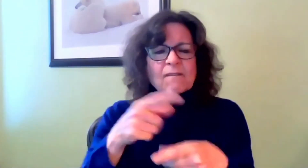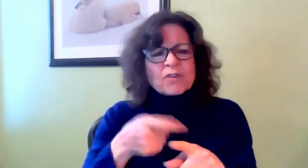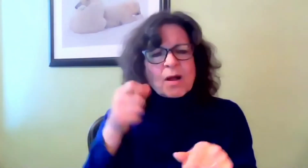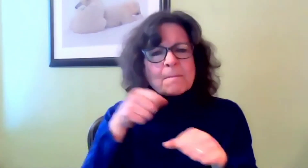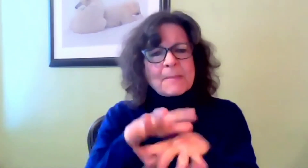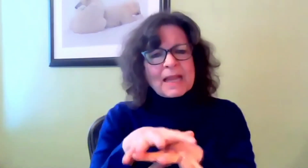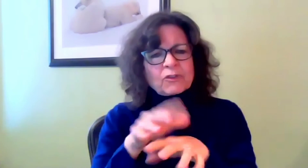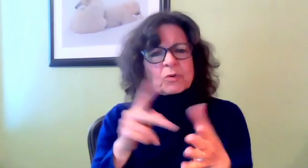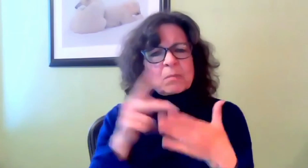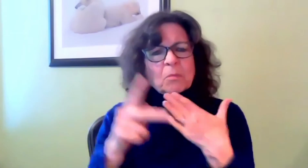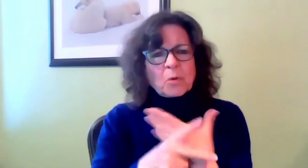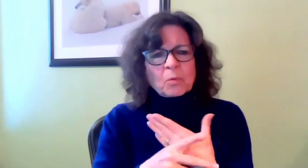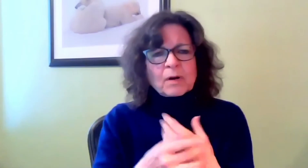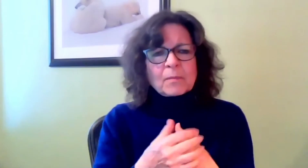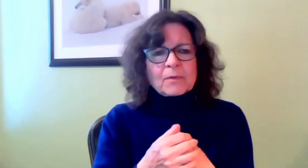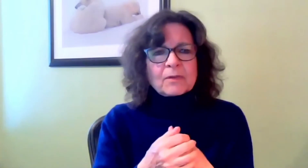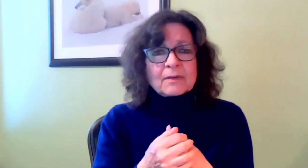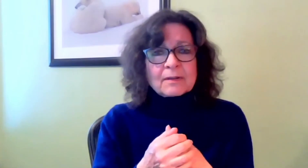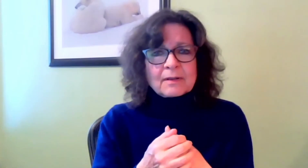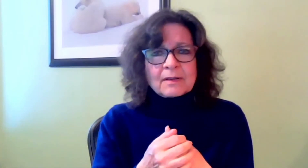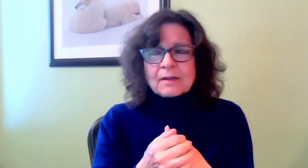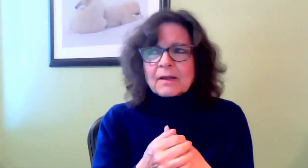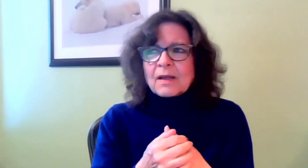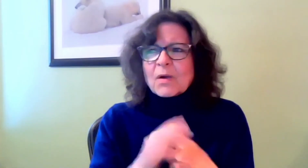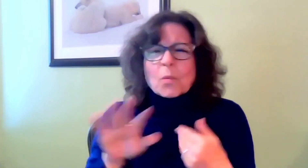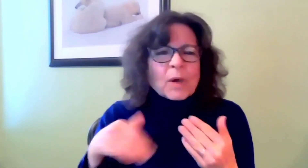as well as people from our mainstream programs.